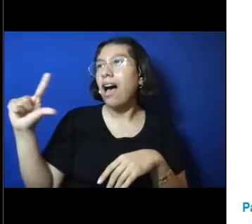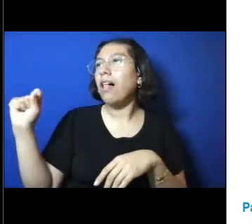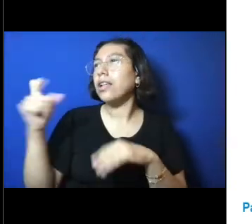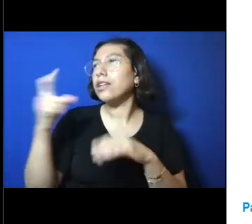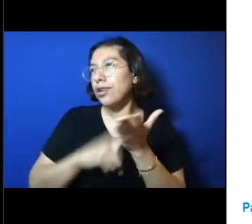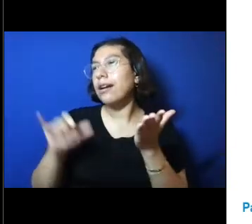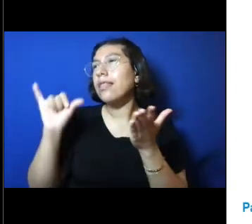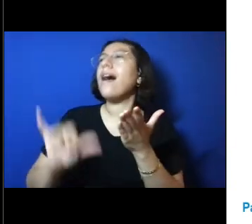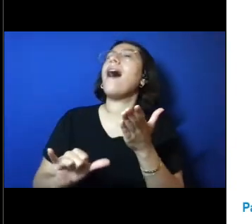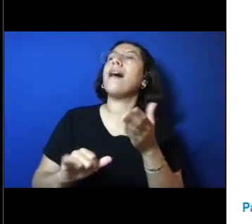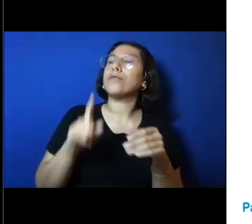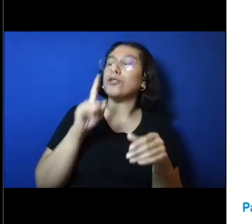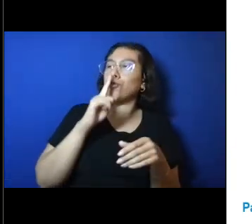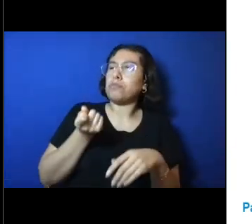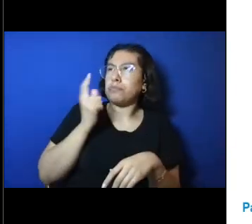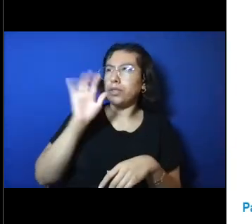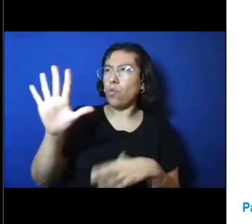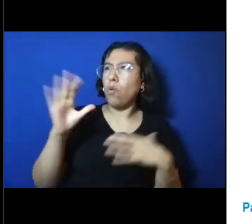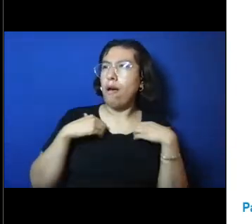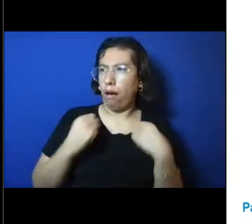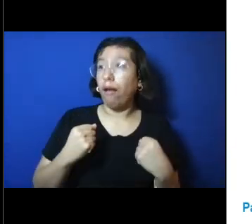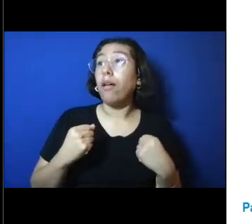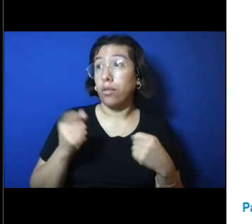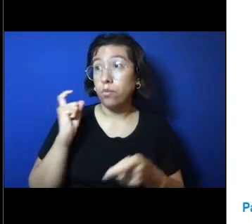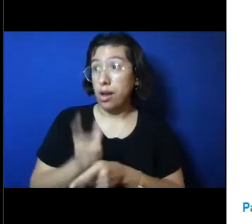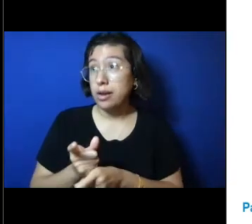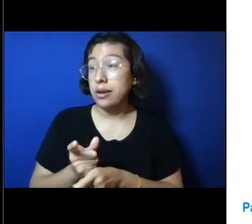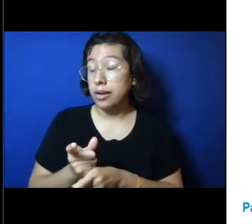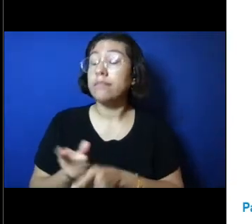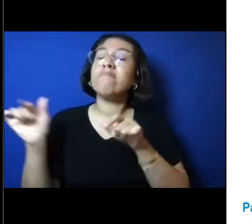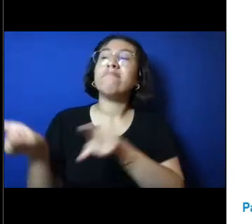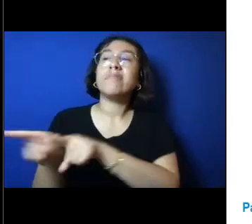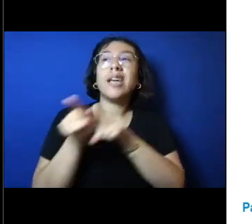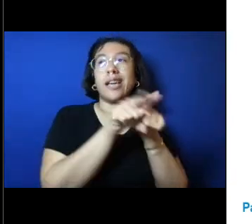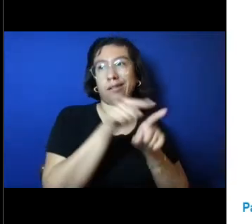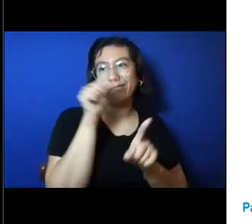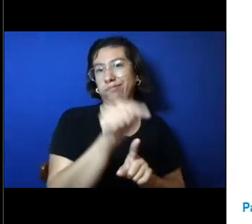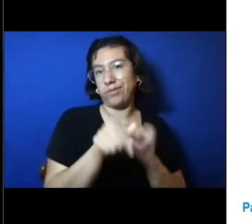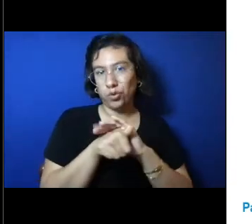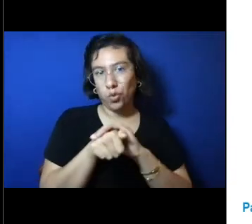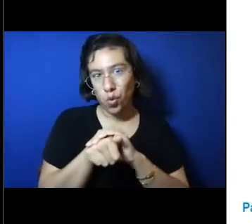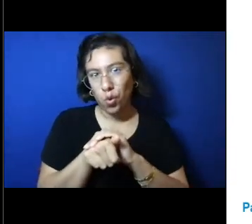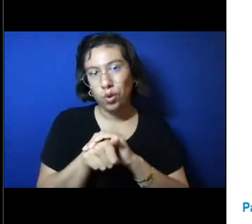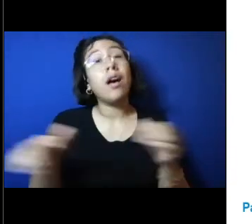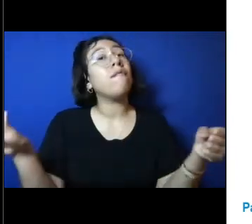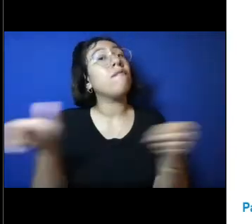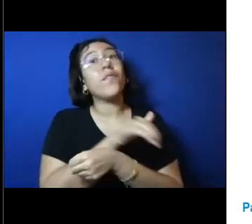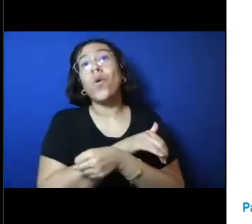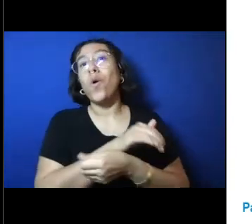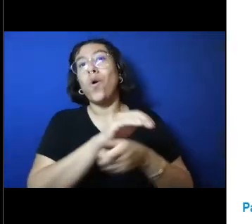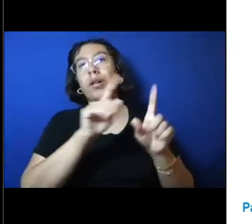to sort of get a sense of your health status. We do the same thing with sea turtles. We have a full panel of information